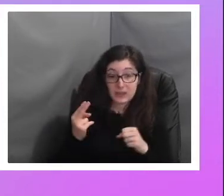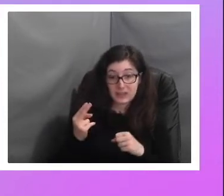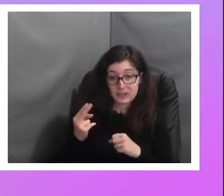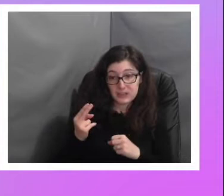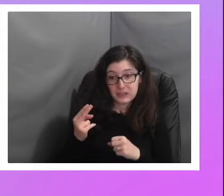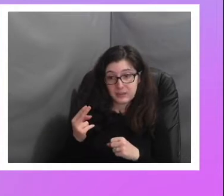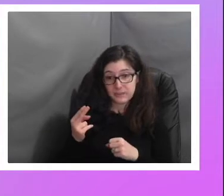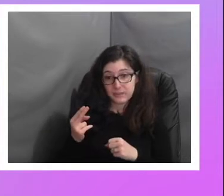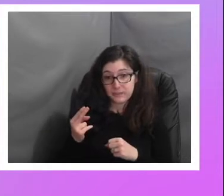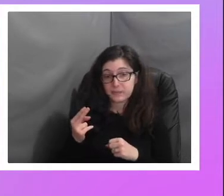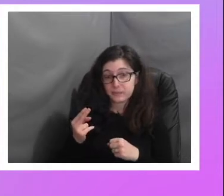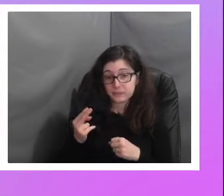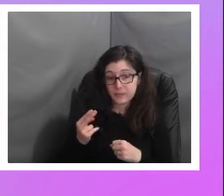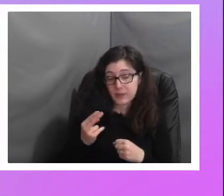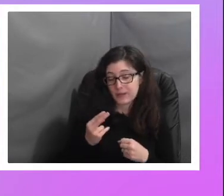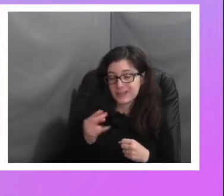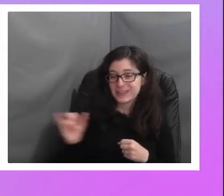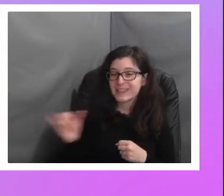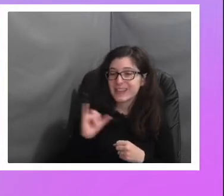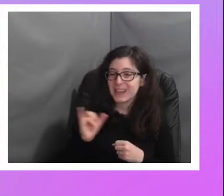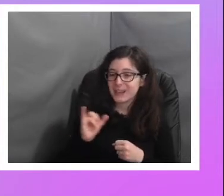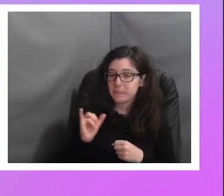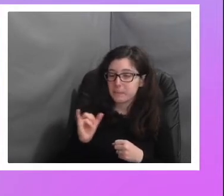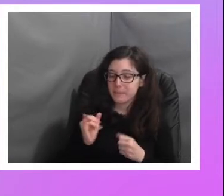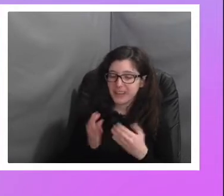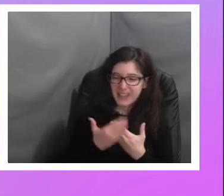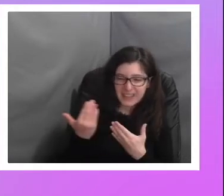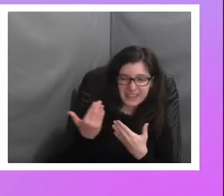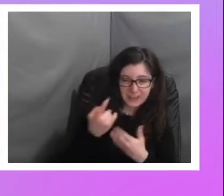as it is people without disabilities, that's really the goal.